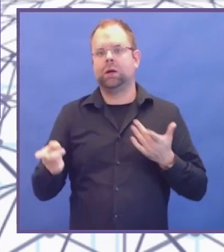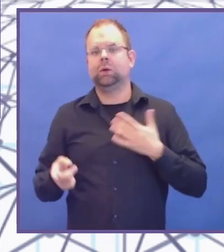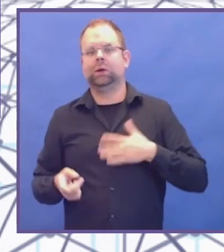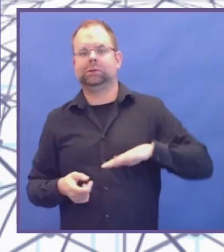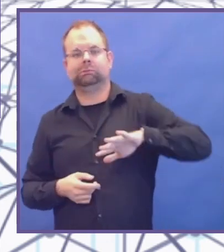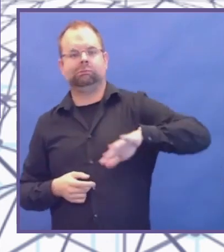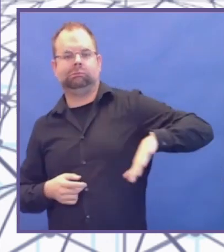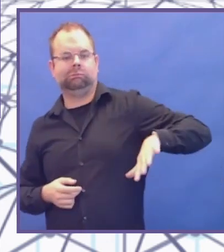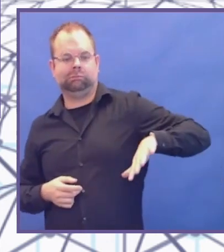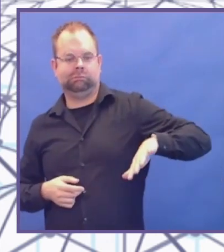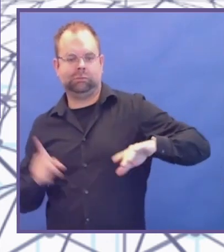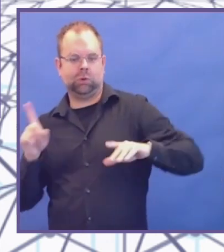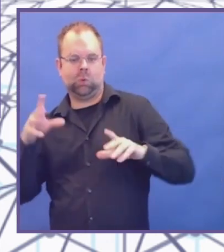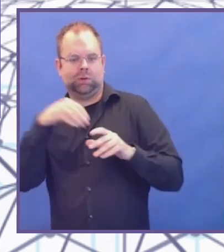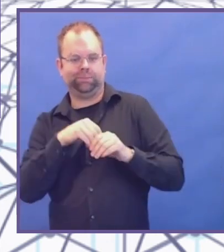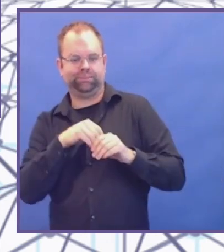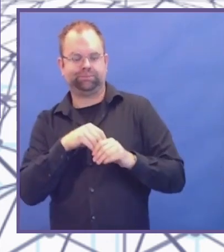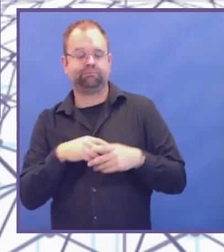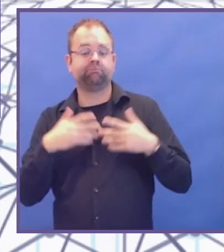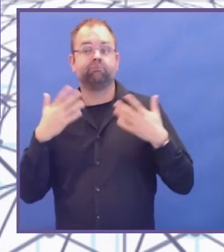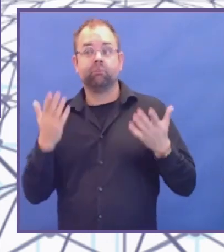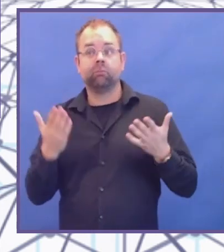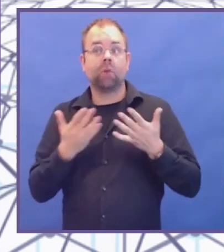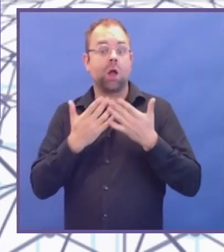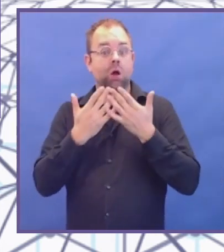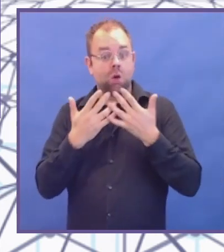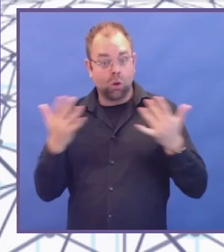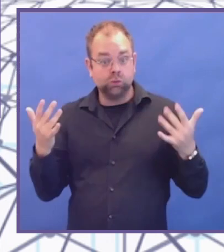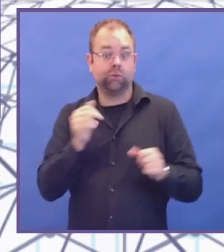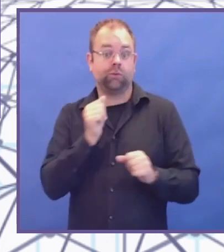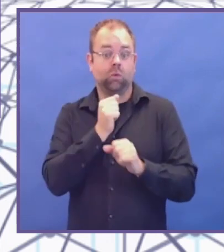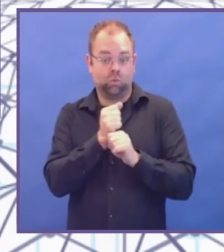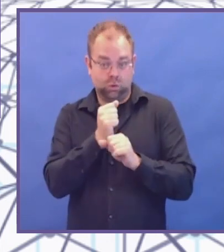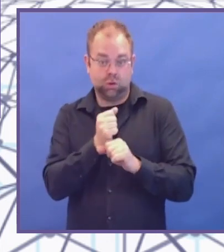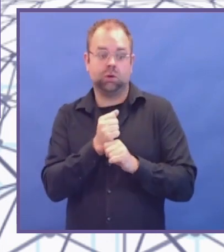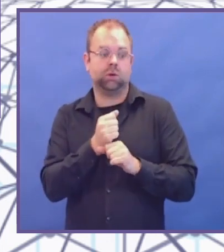We need to reflect critically and continuously on our approaches,